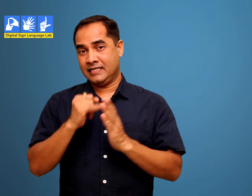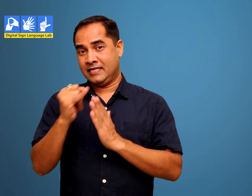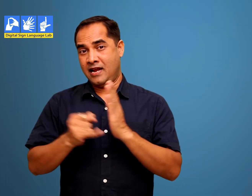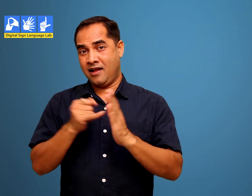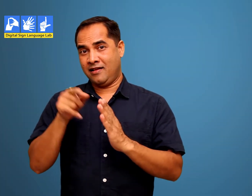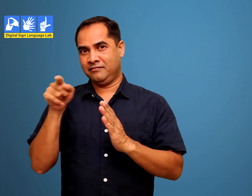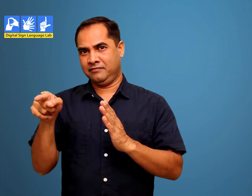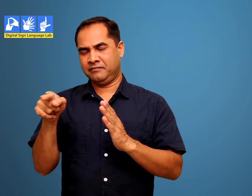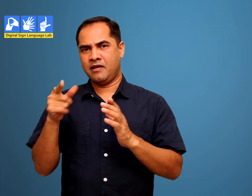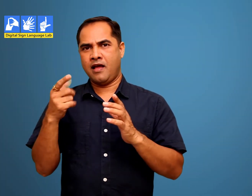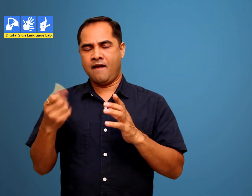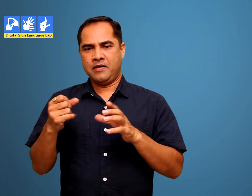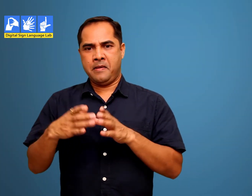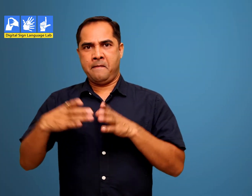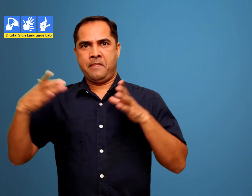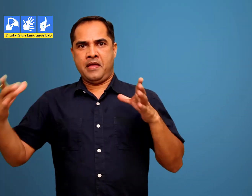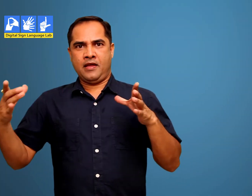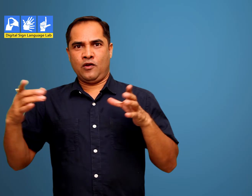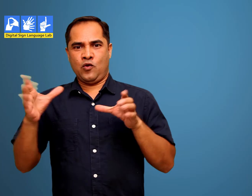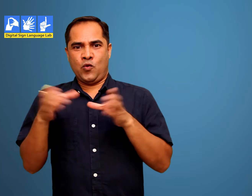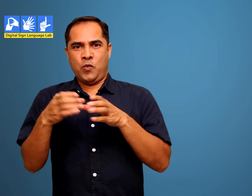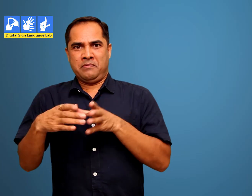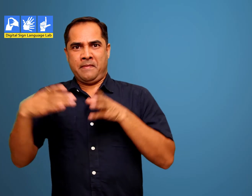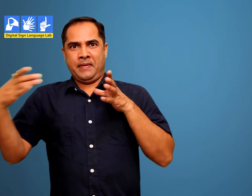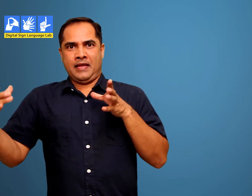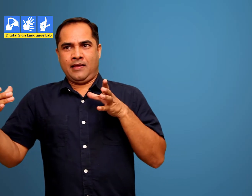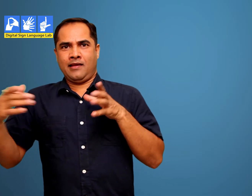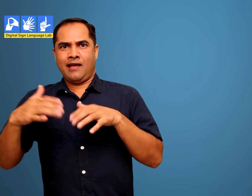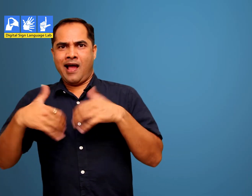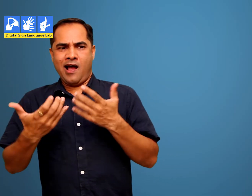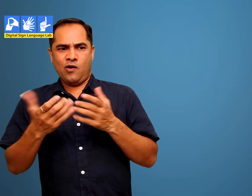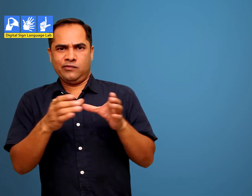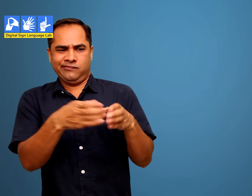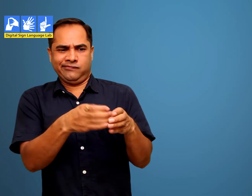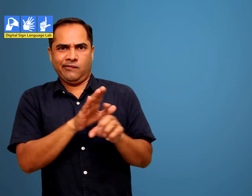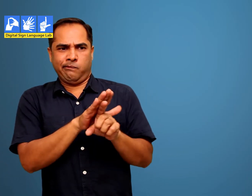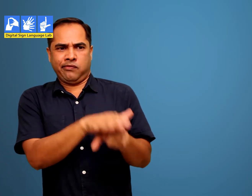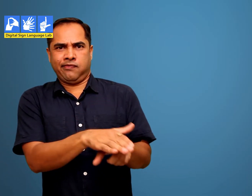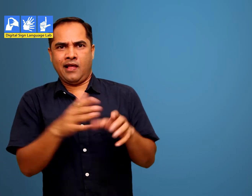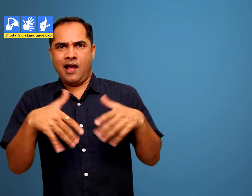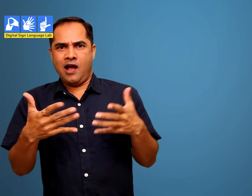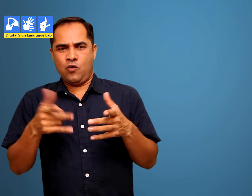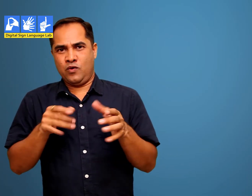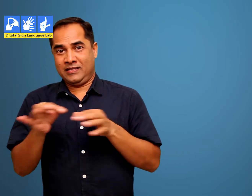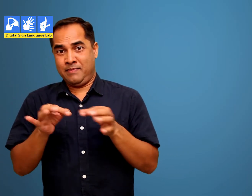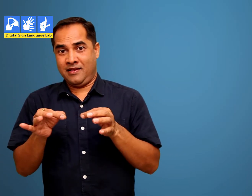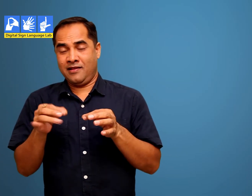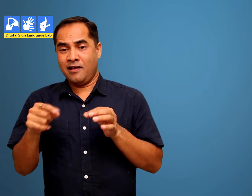Sri Lanka, the majority group tries to suppress the rights of minority. This is